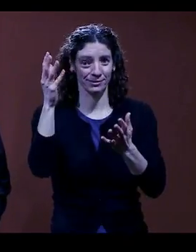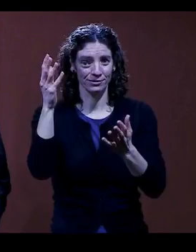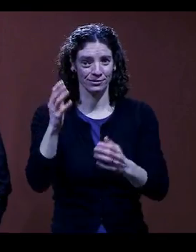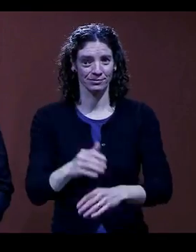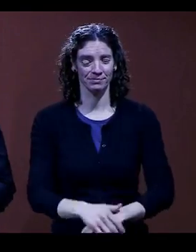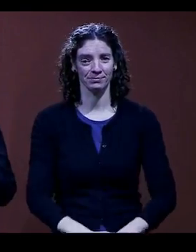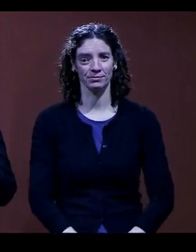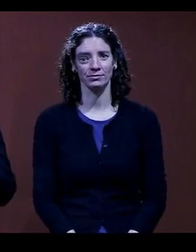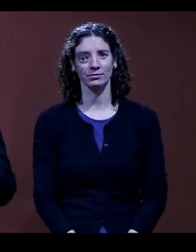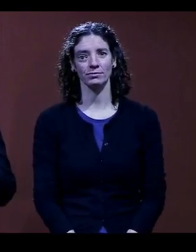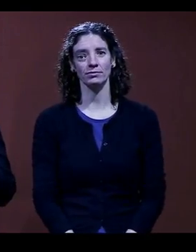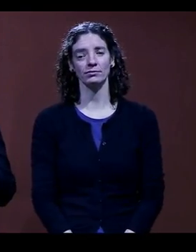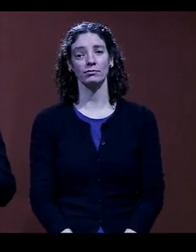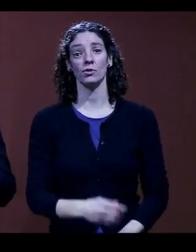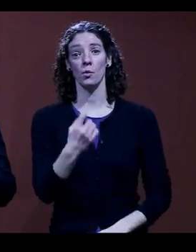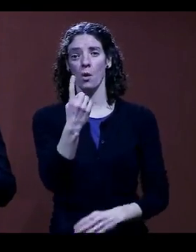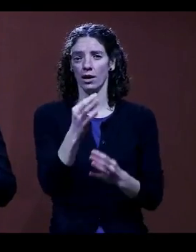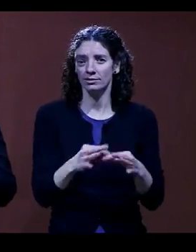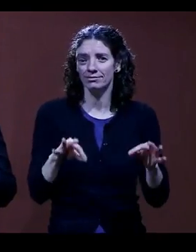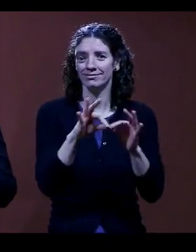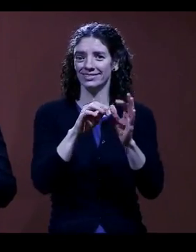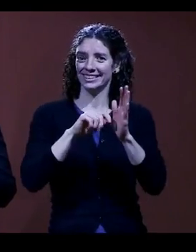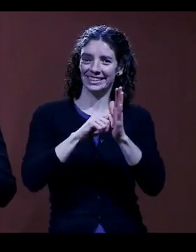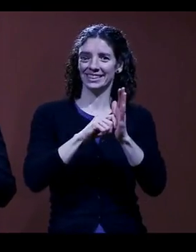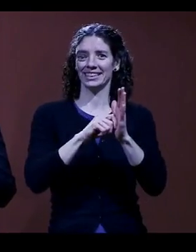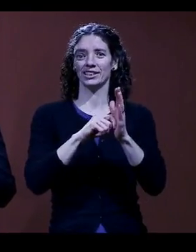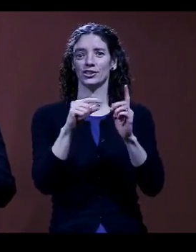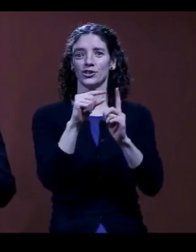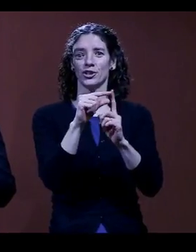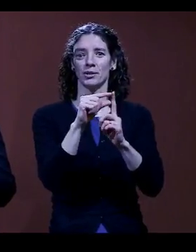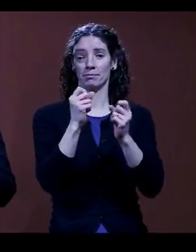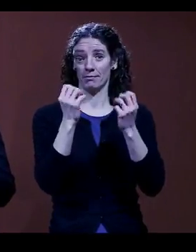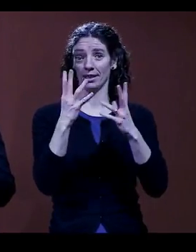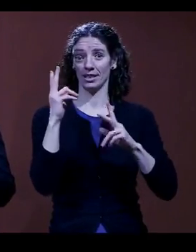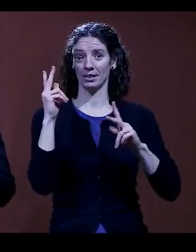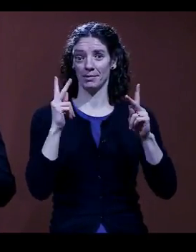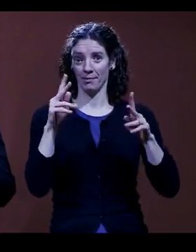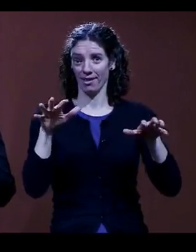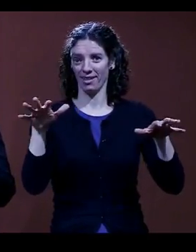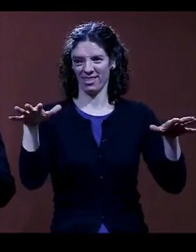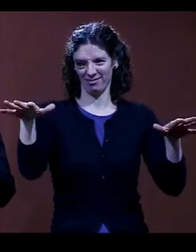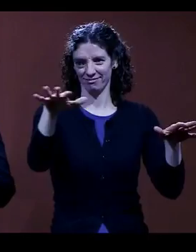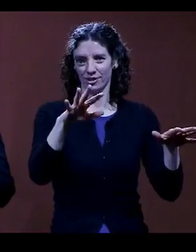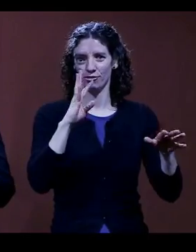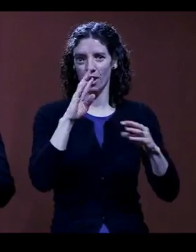There's a key term that a lot of folks in the field are talking about, being "data rich but information poor."